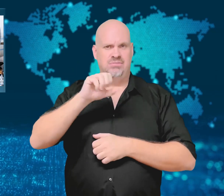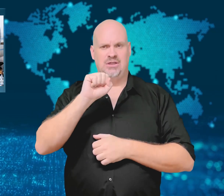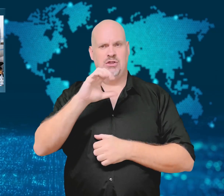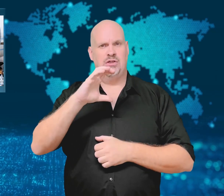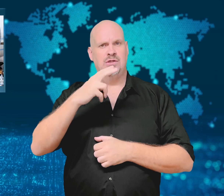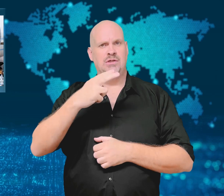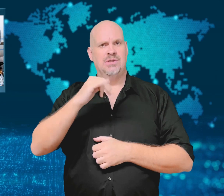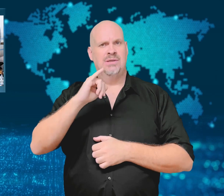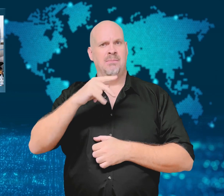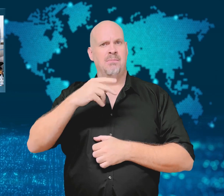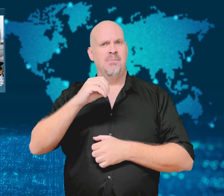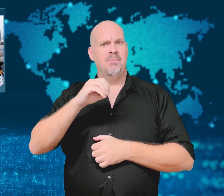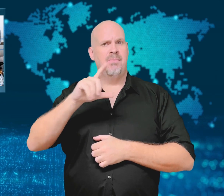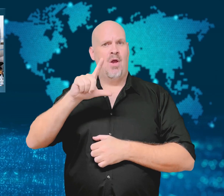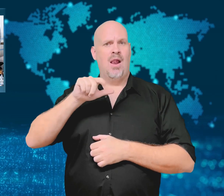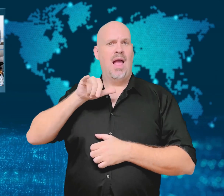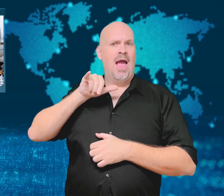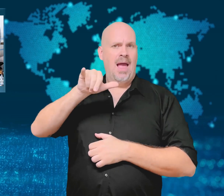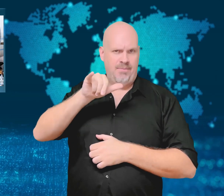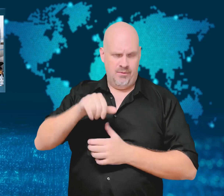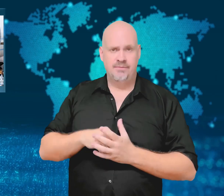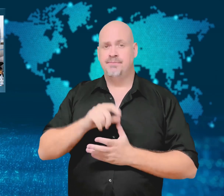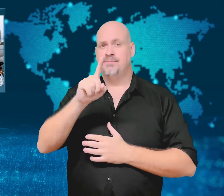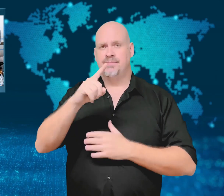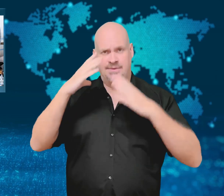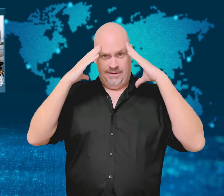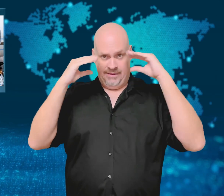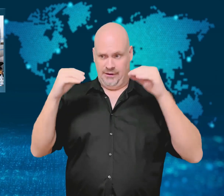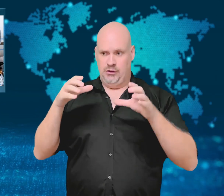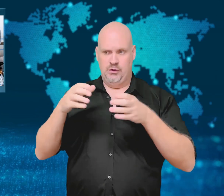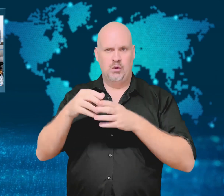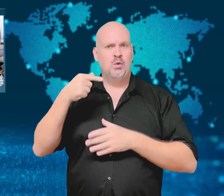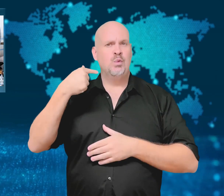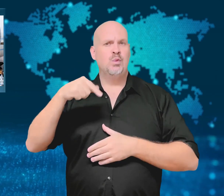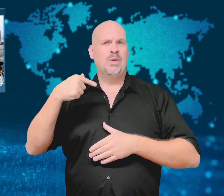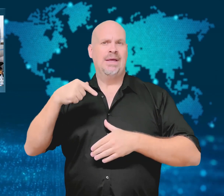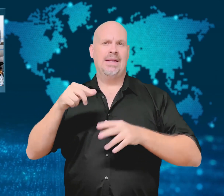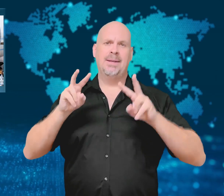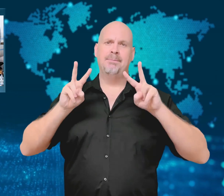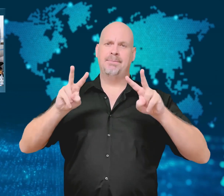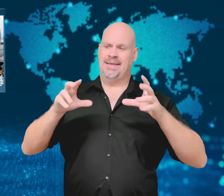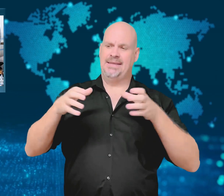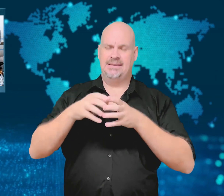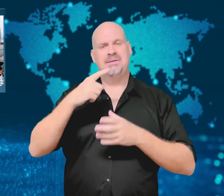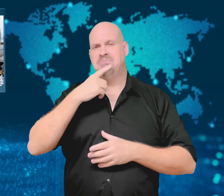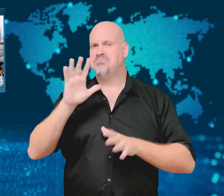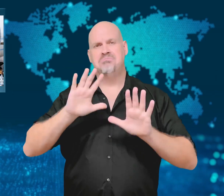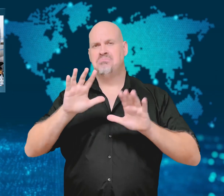gathered at Schiphol Airport, but Greenpeace in the Netherlands said